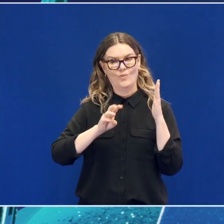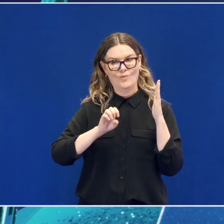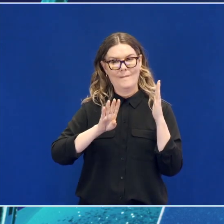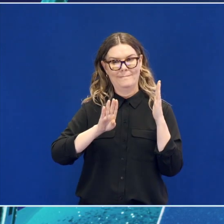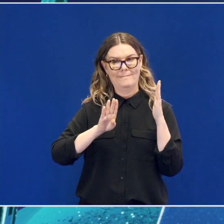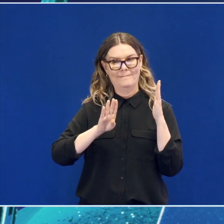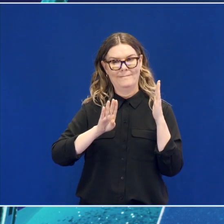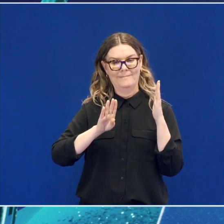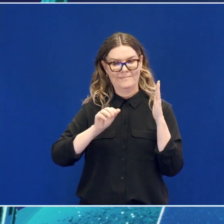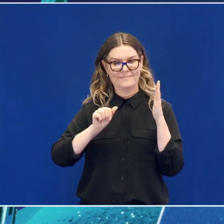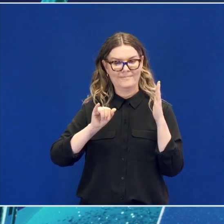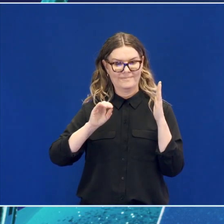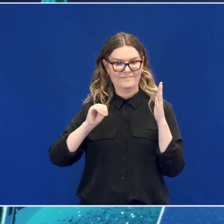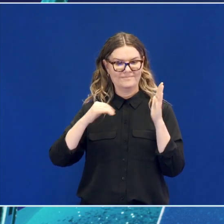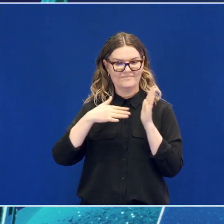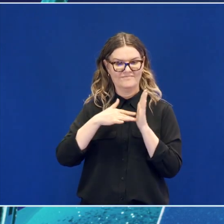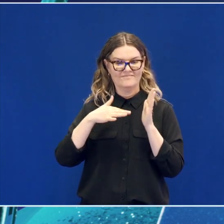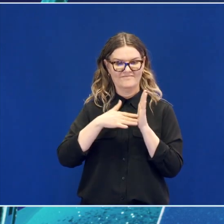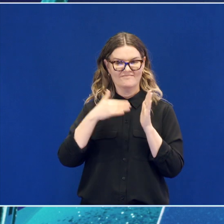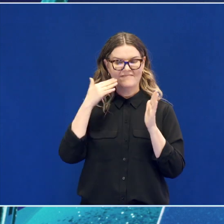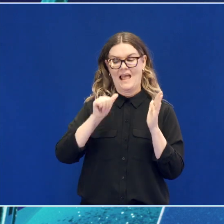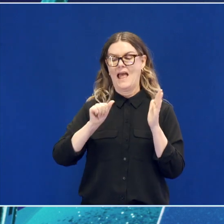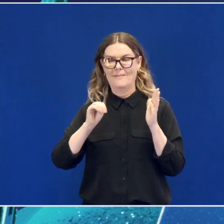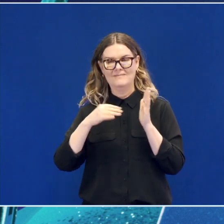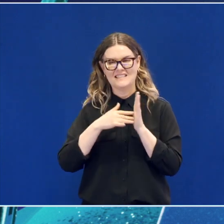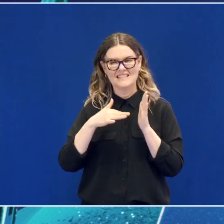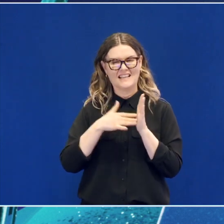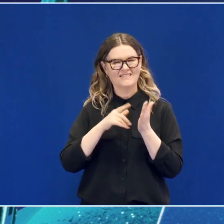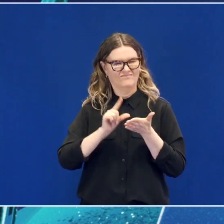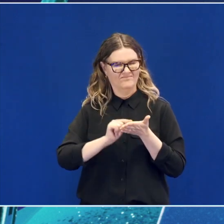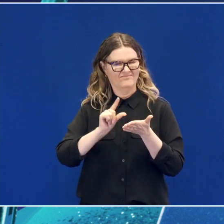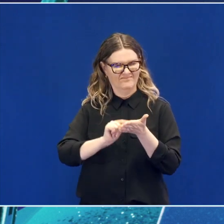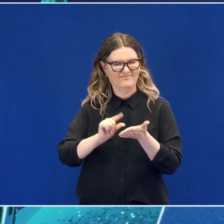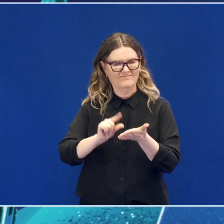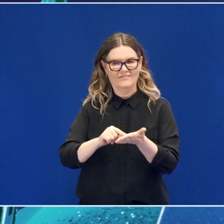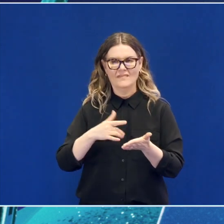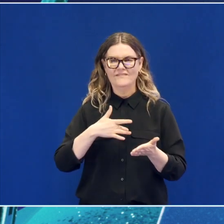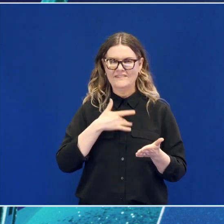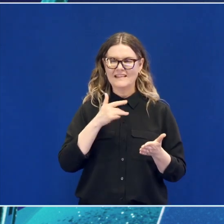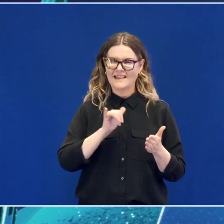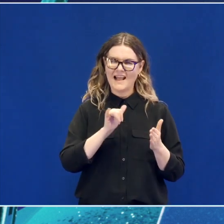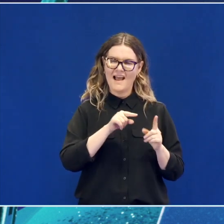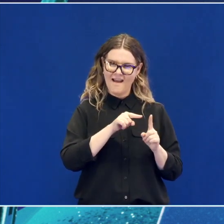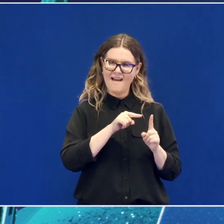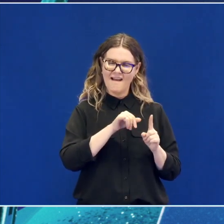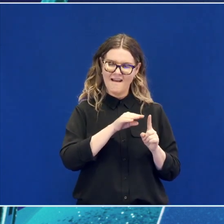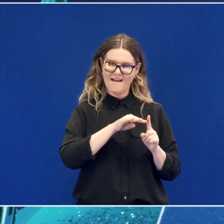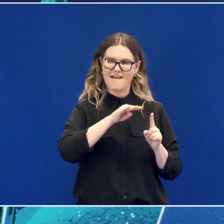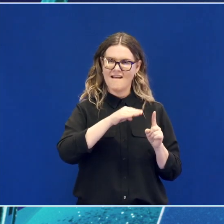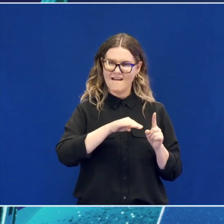and because it doesn't show much progress and all that. And while it's an okay barometer at a macro level,